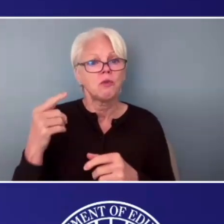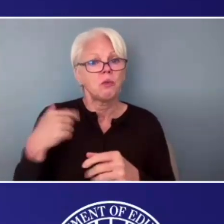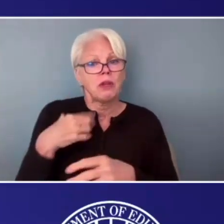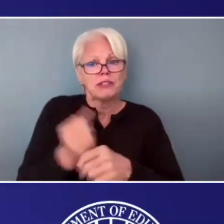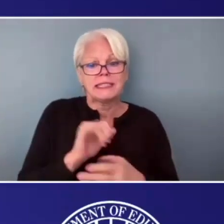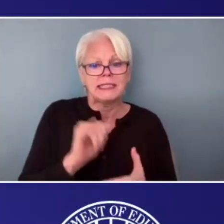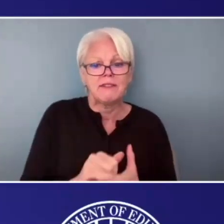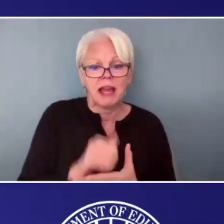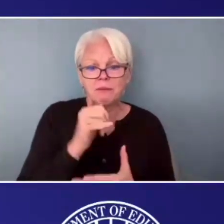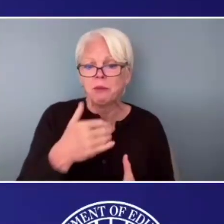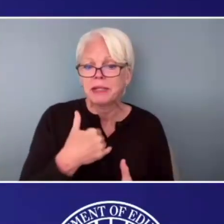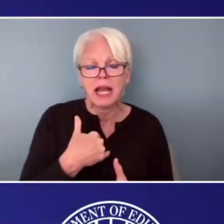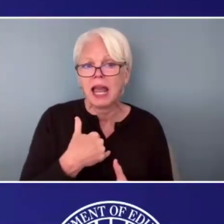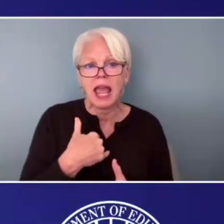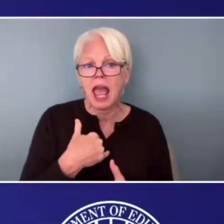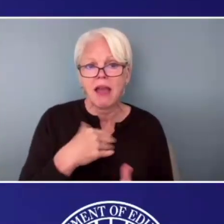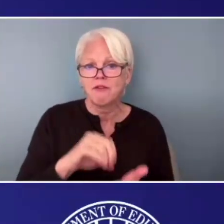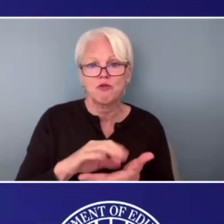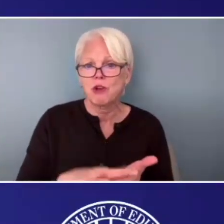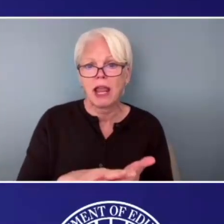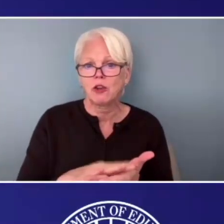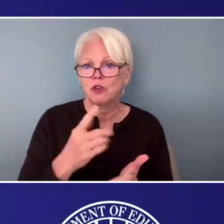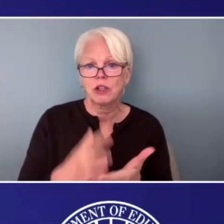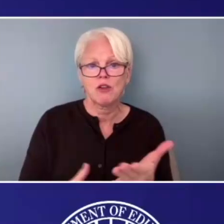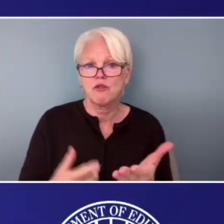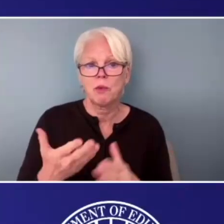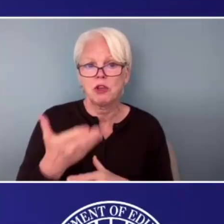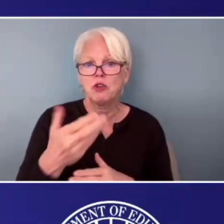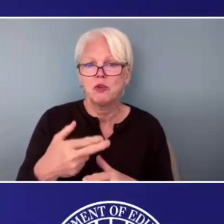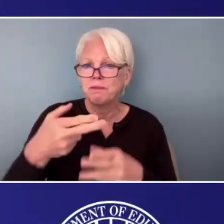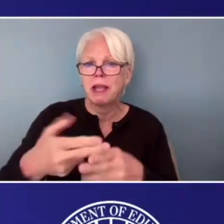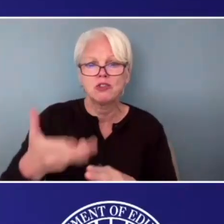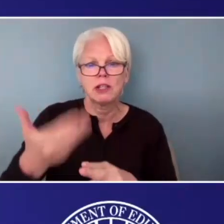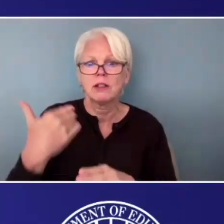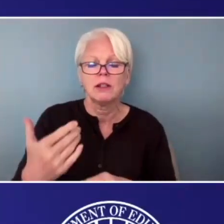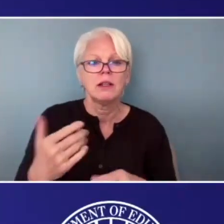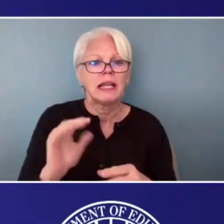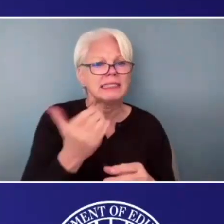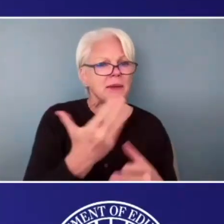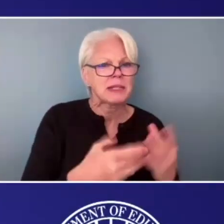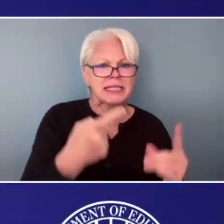the one that you referenced earlier. It apparently got to me at some point, but it didn't get to me,